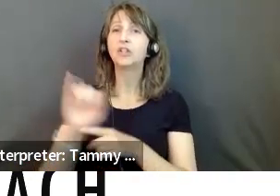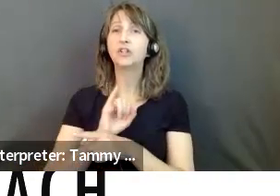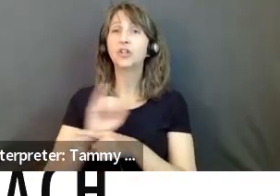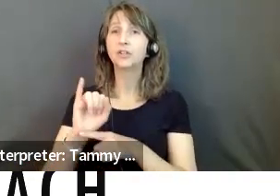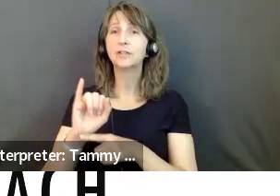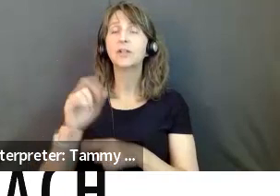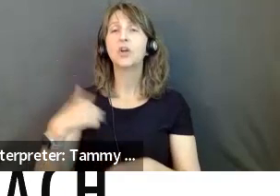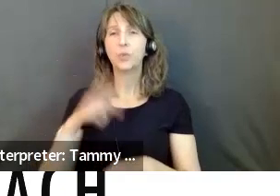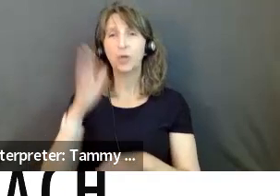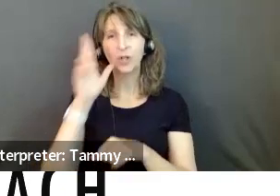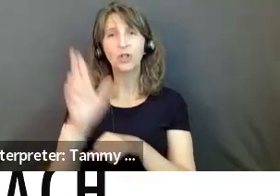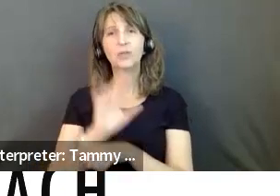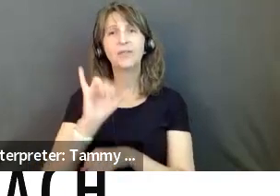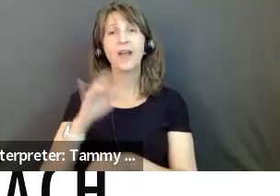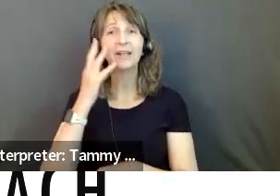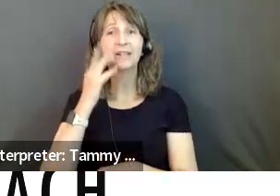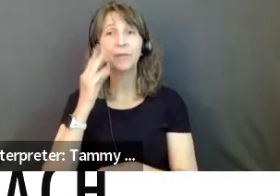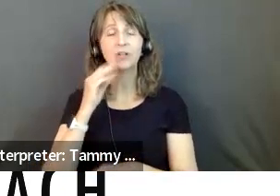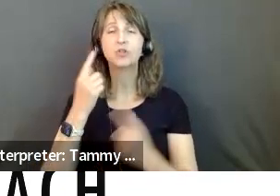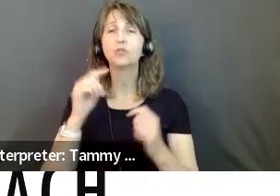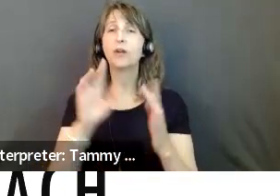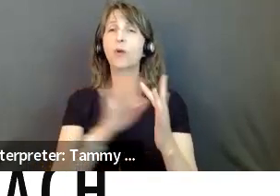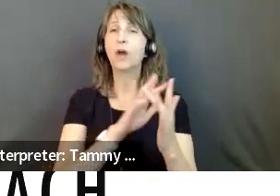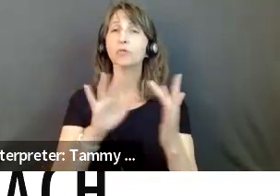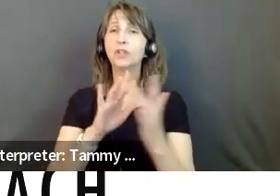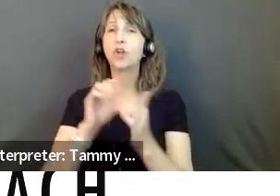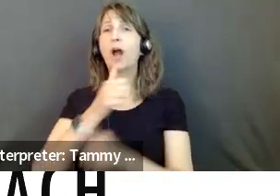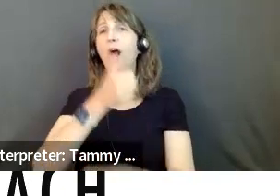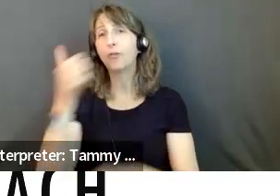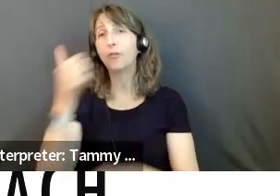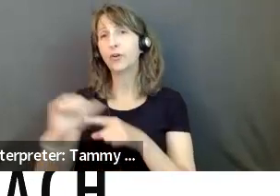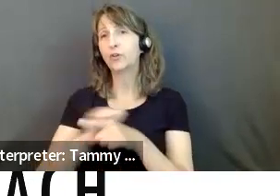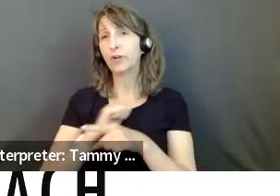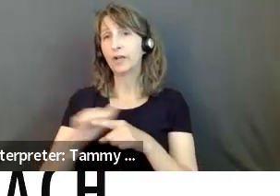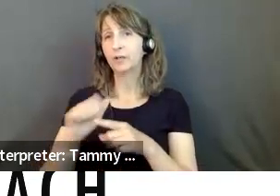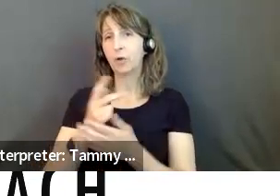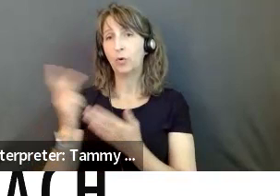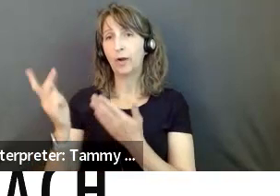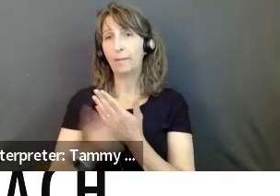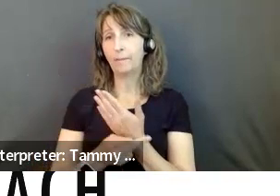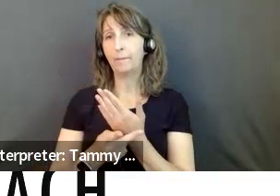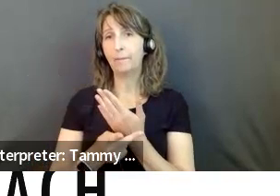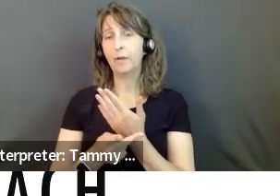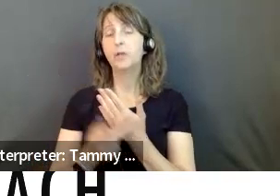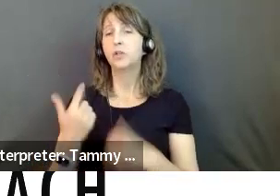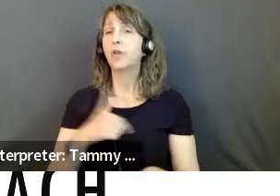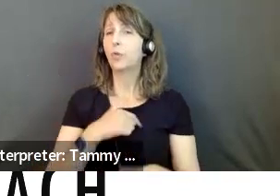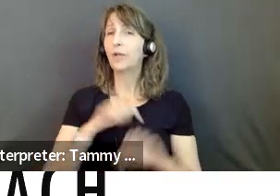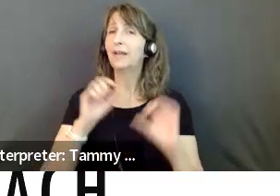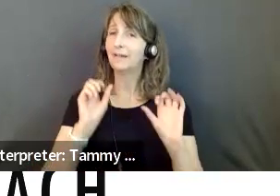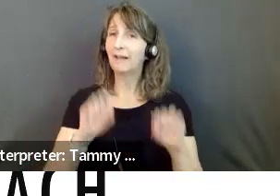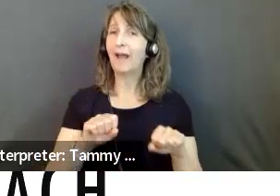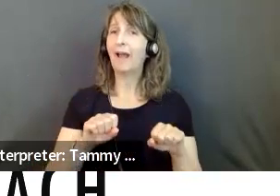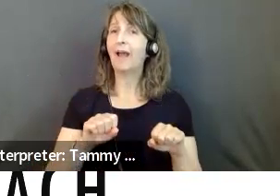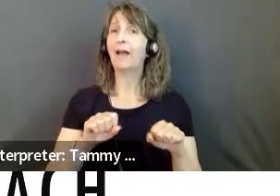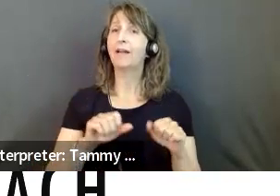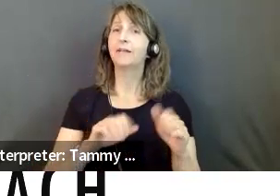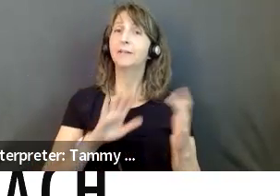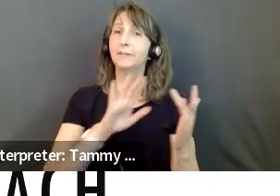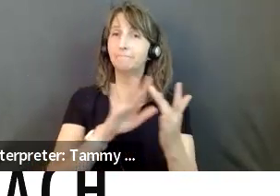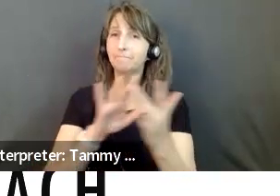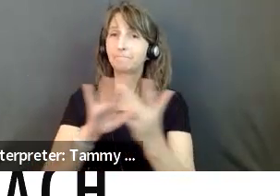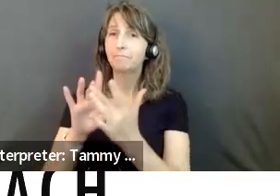So that we can be. And she reached some clinicians in in the time of their that where they're getting training.